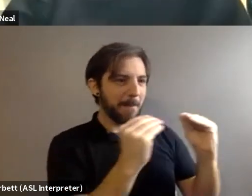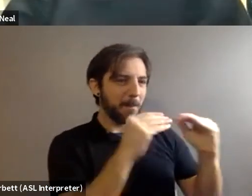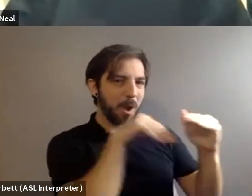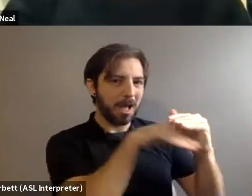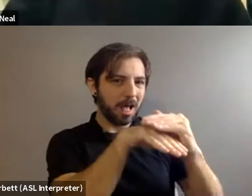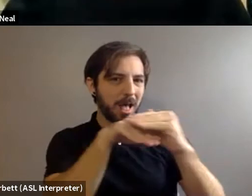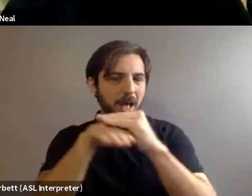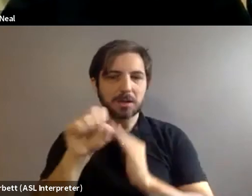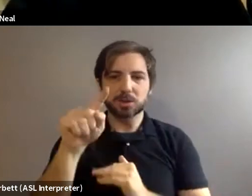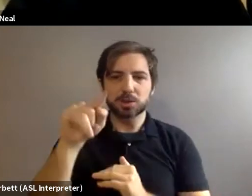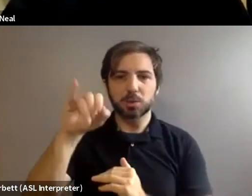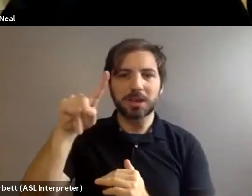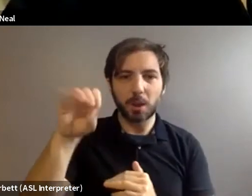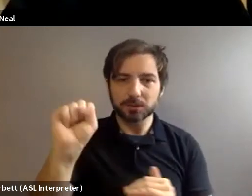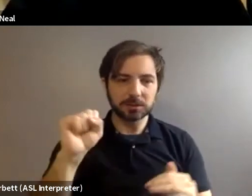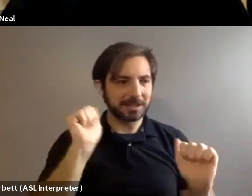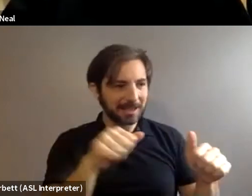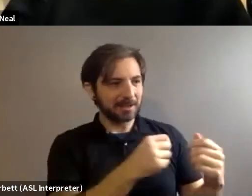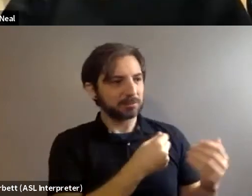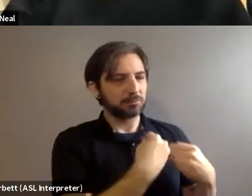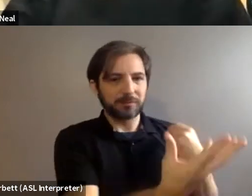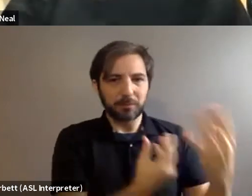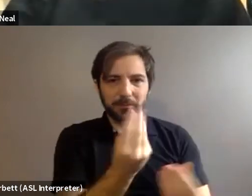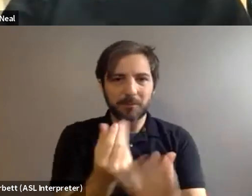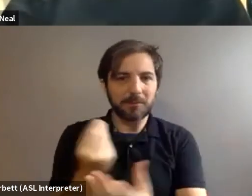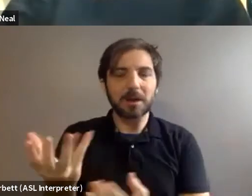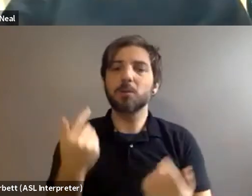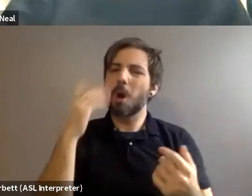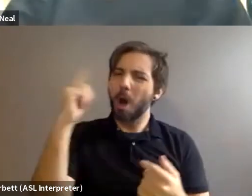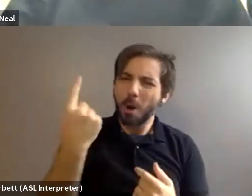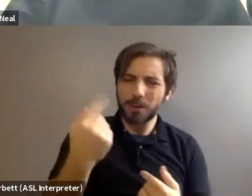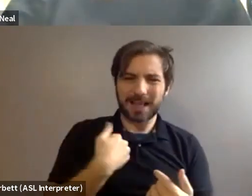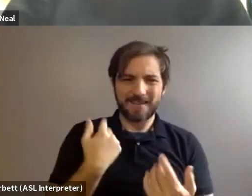is that there's always going to be a population of folks who for whatever reason find it really